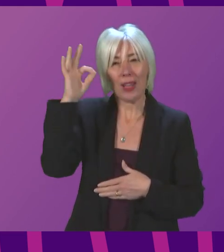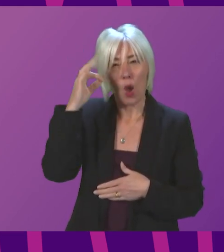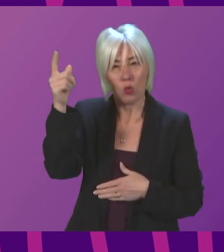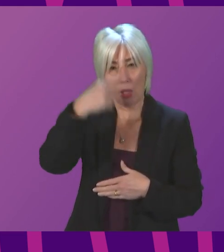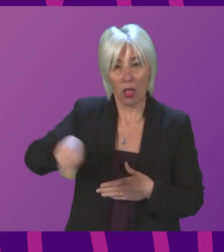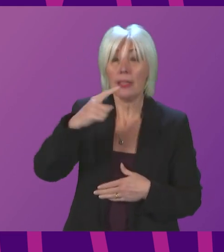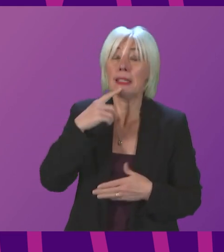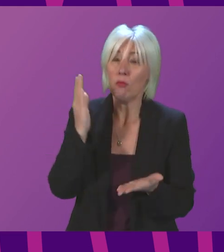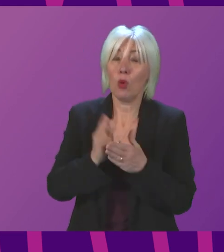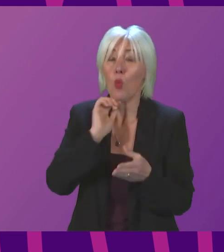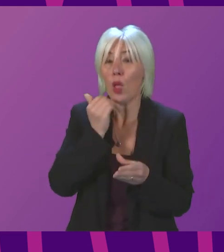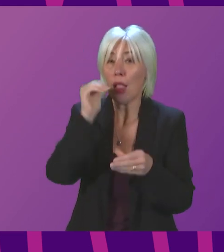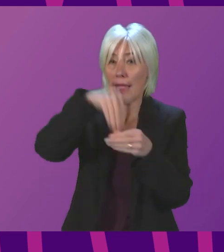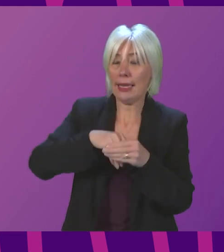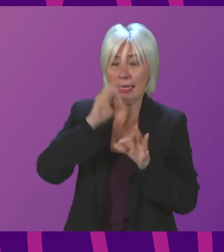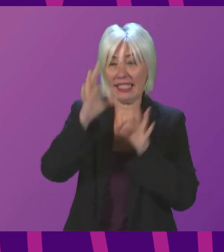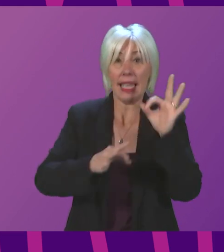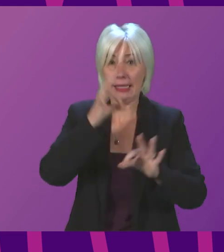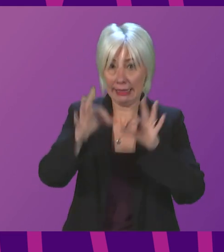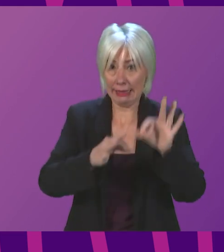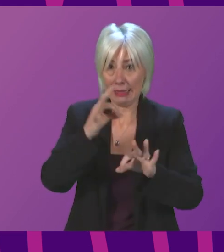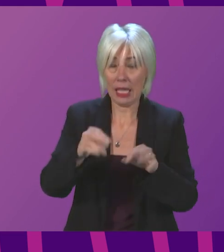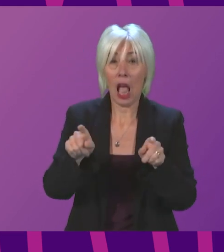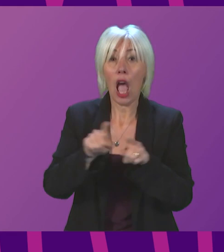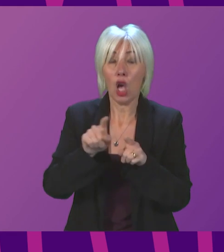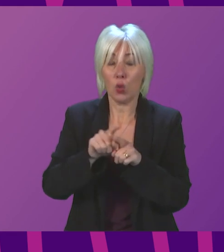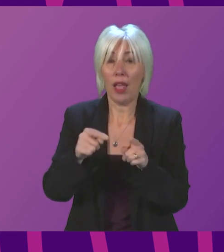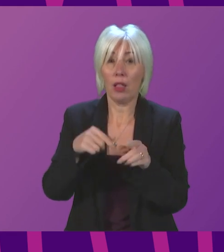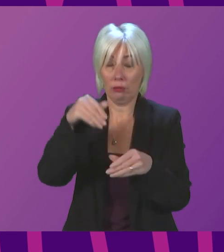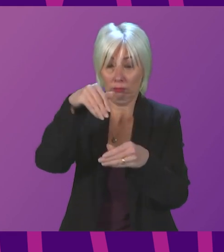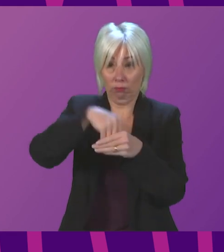are taking part in the census, which of course also features extremely important questions